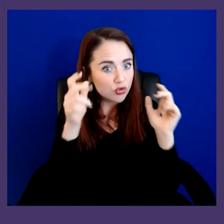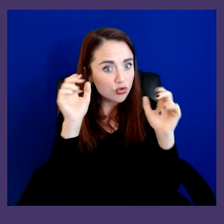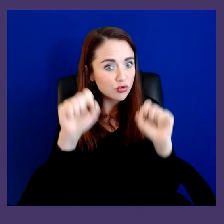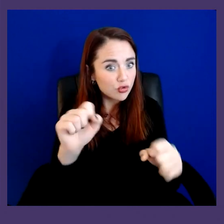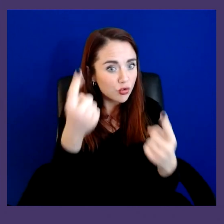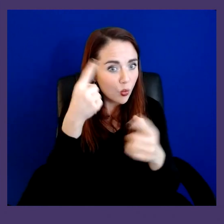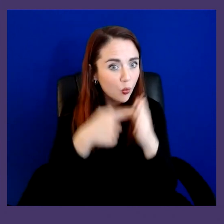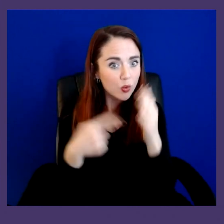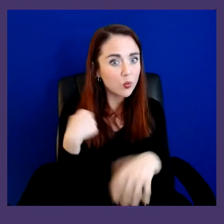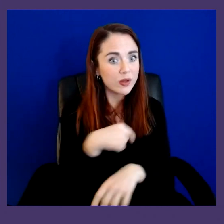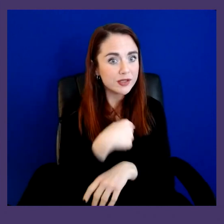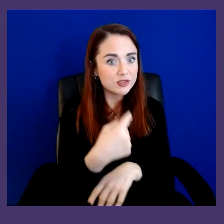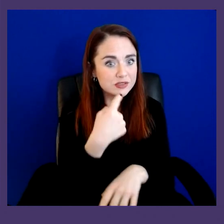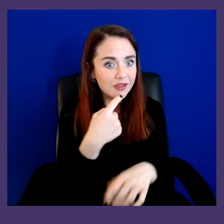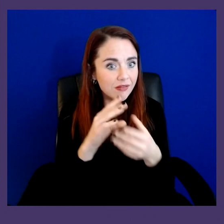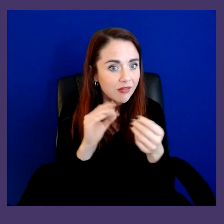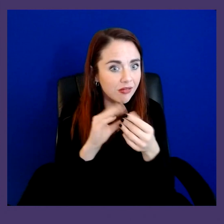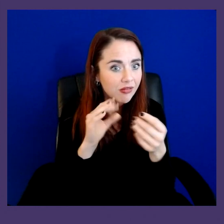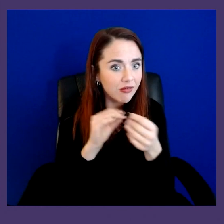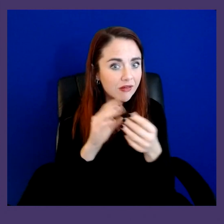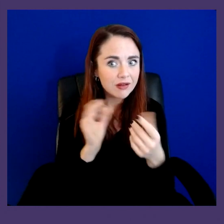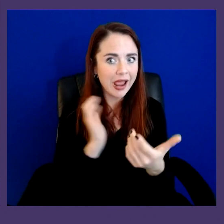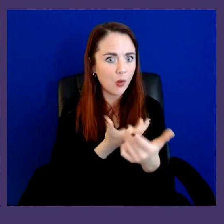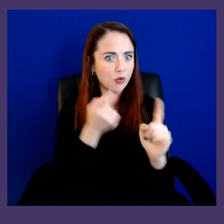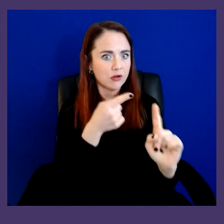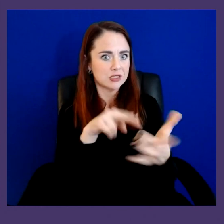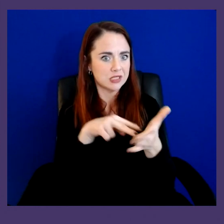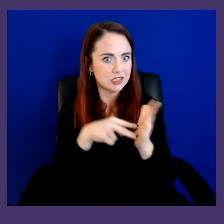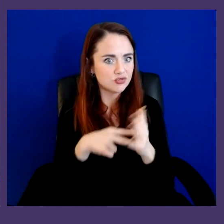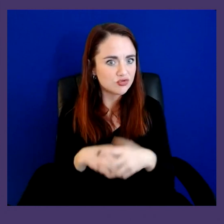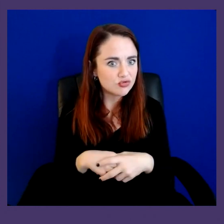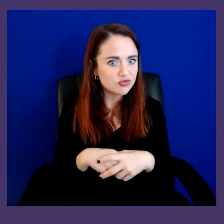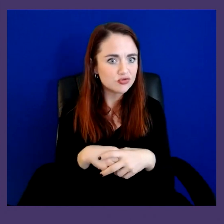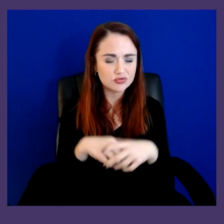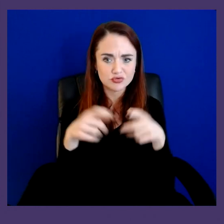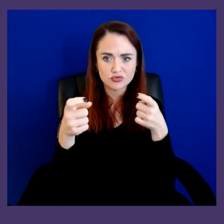and what our intentions are, they can talk back to us in human-like voices.